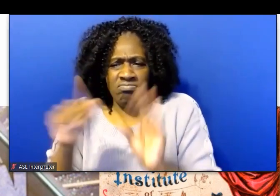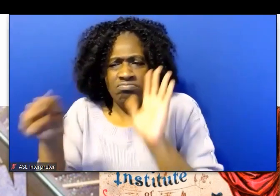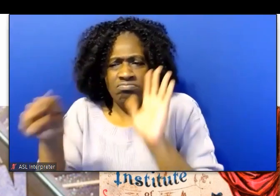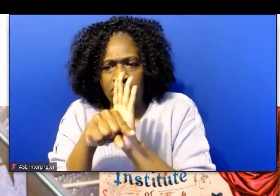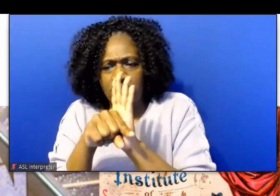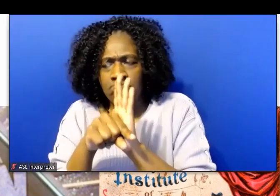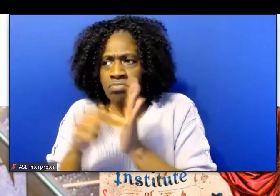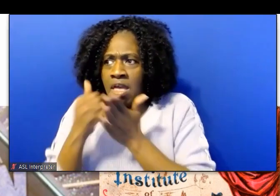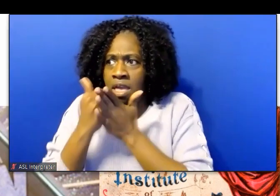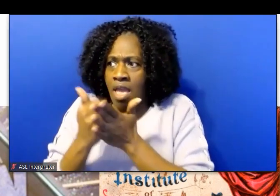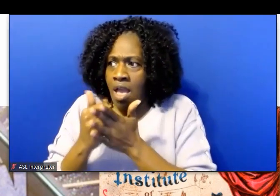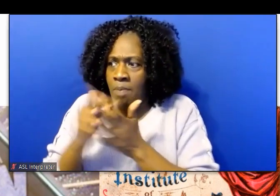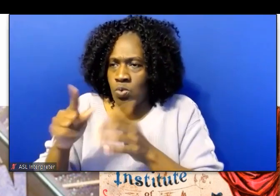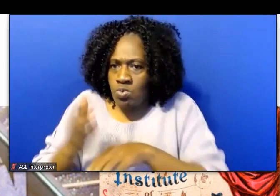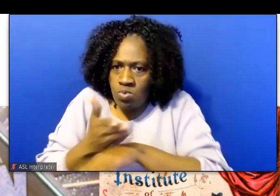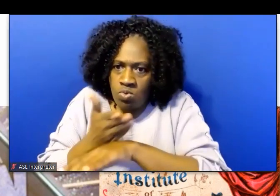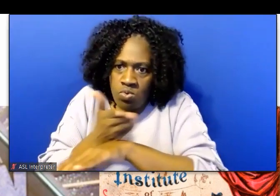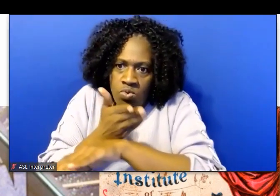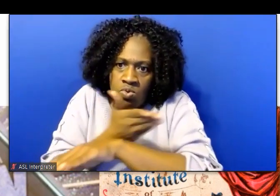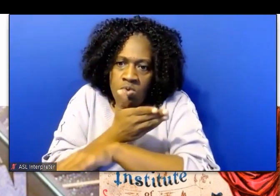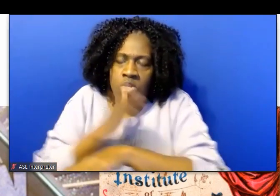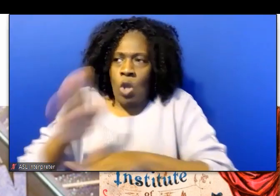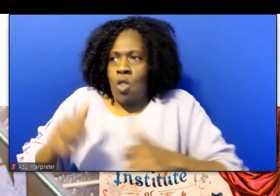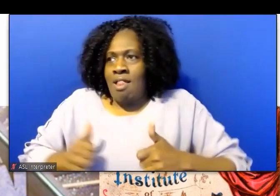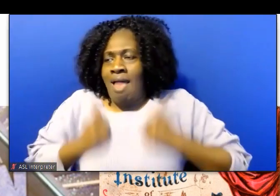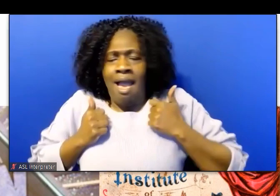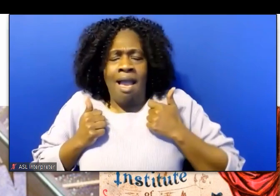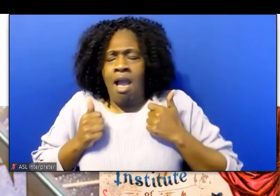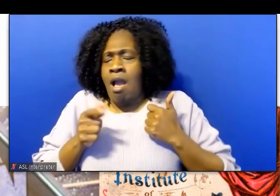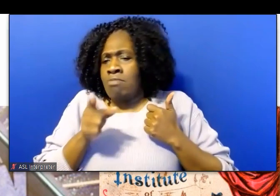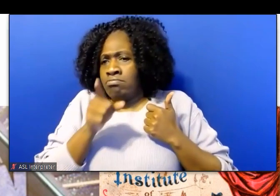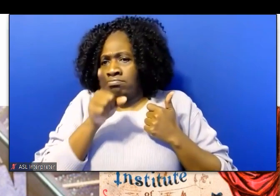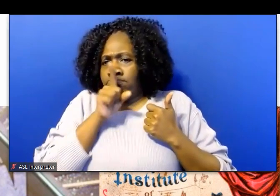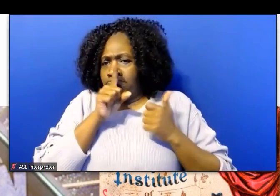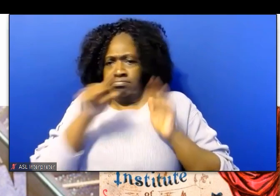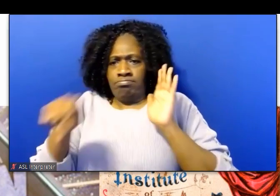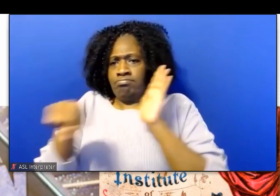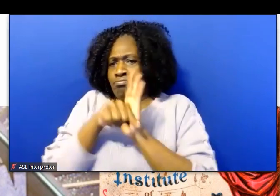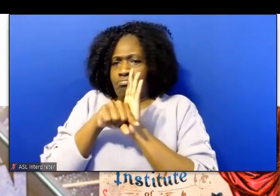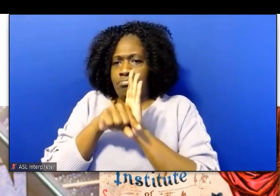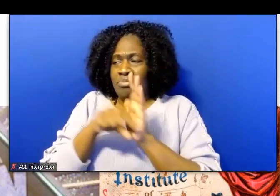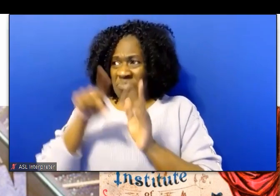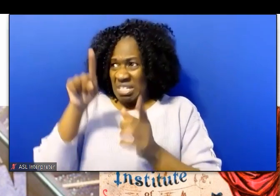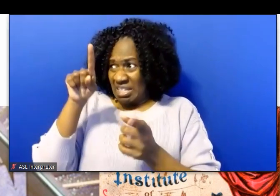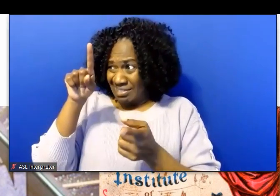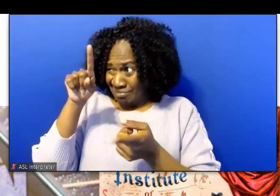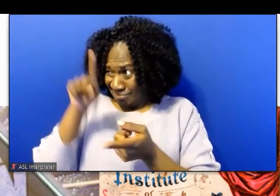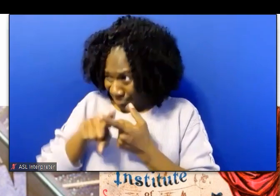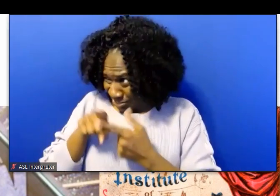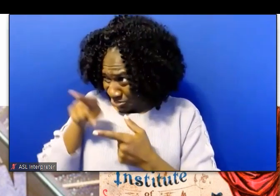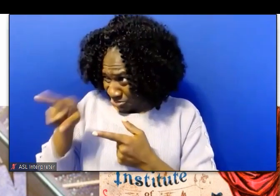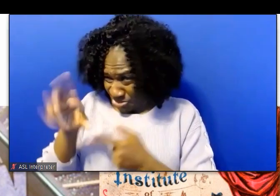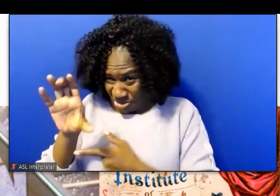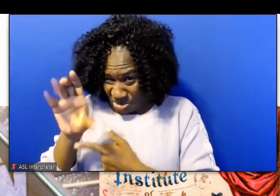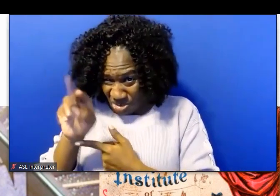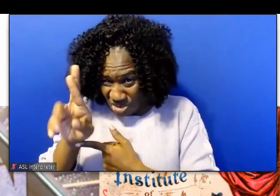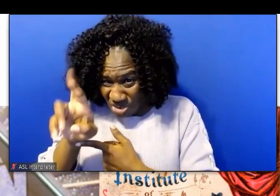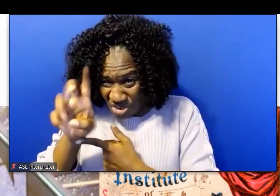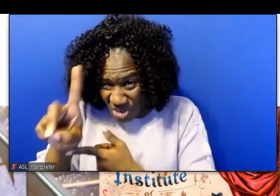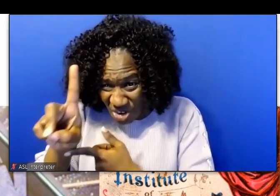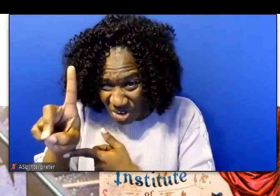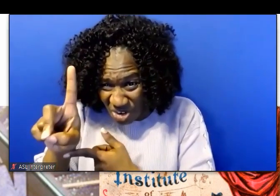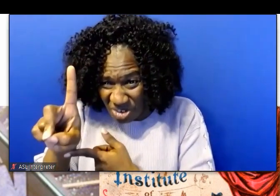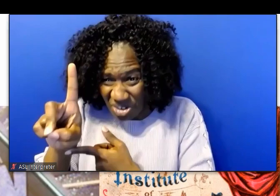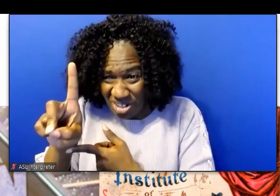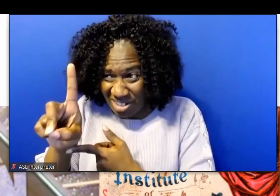your functioning and improve your life but the idea that until you're cured you're not okay.